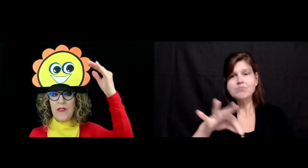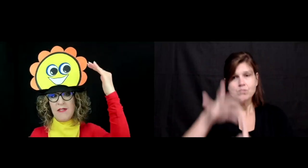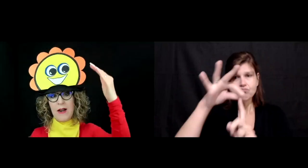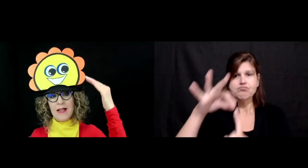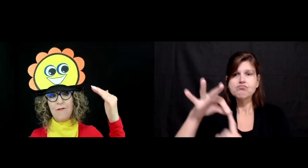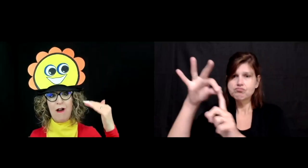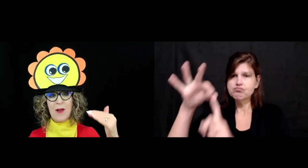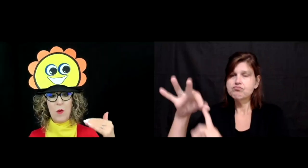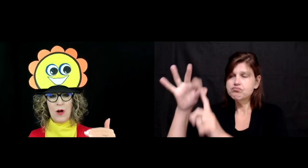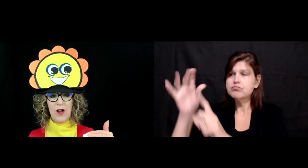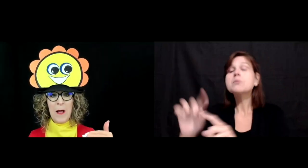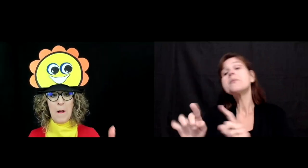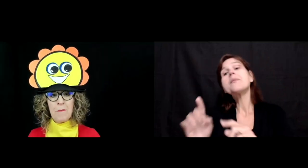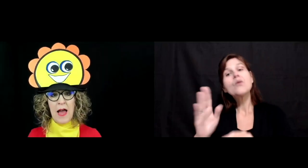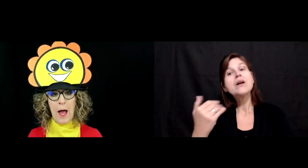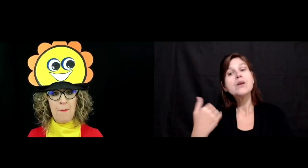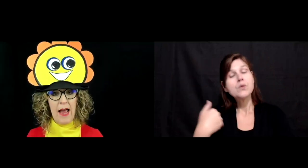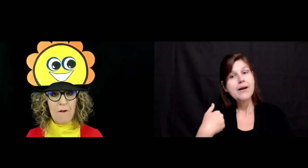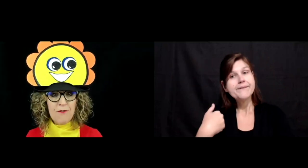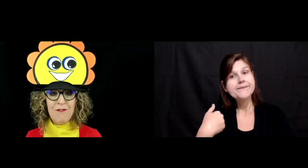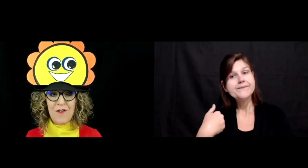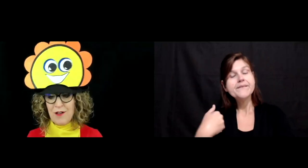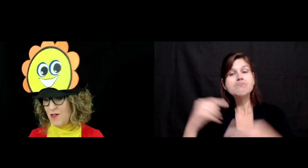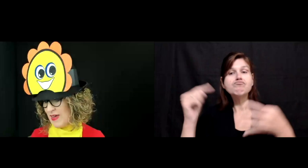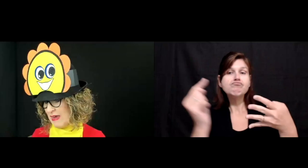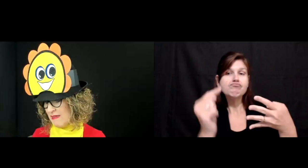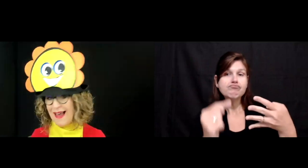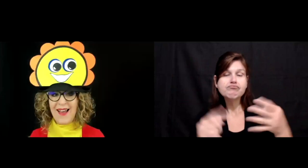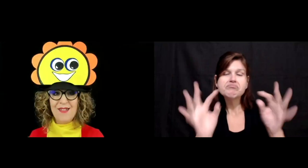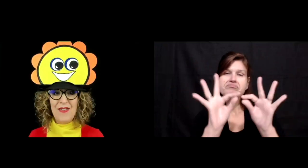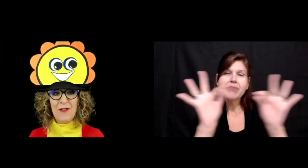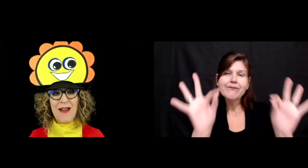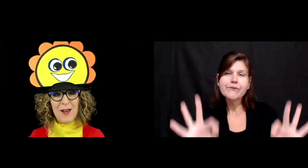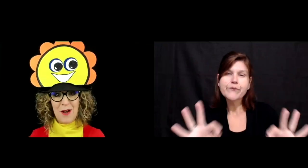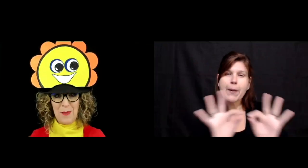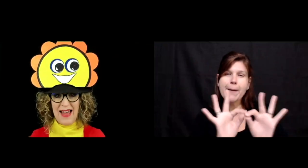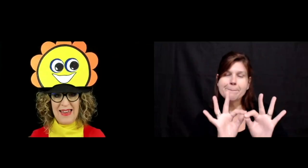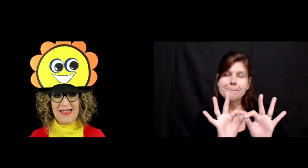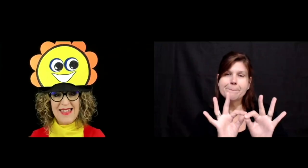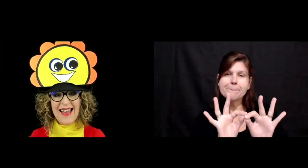But there's a little framework, I often refer to these as the rainbow planes